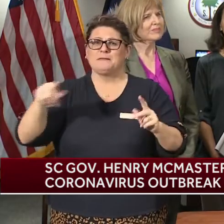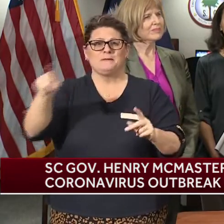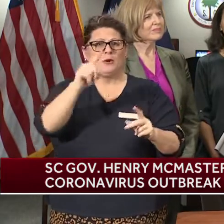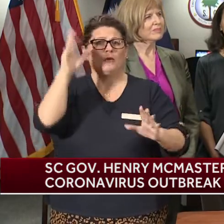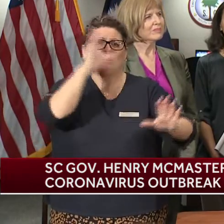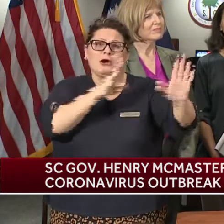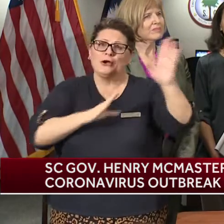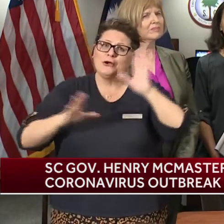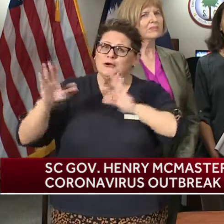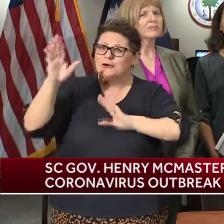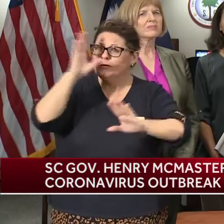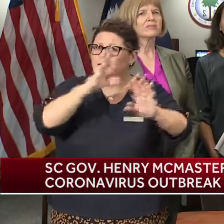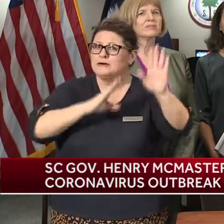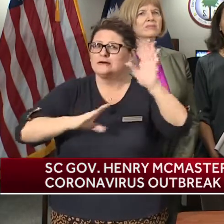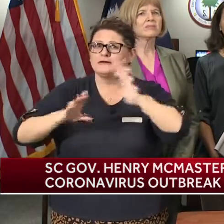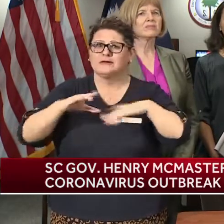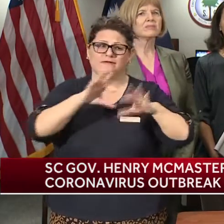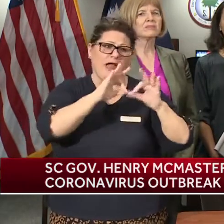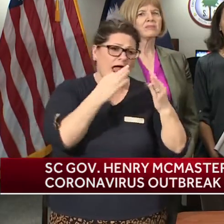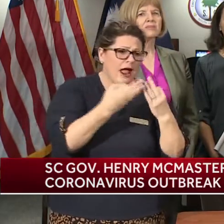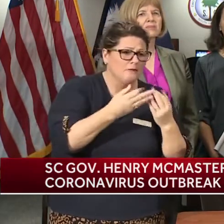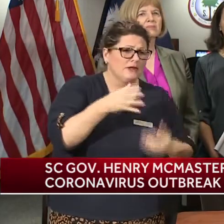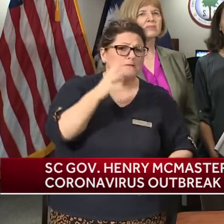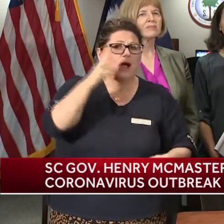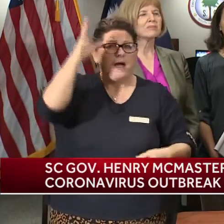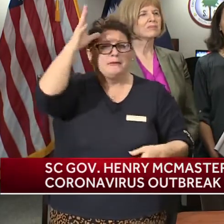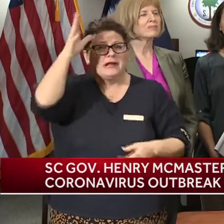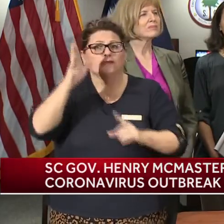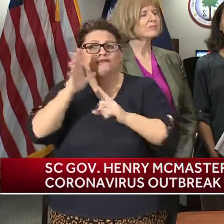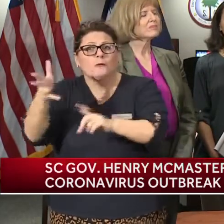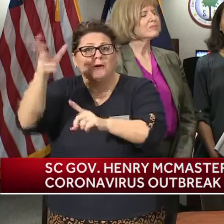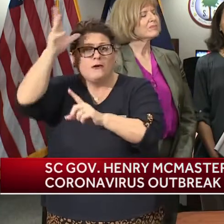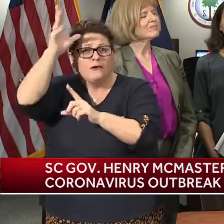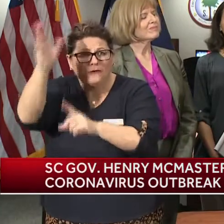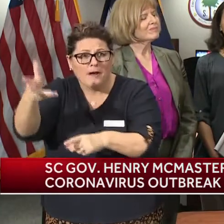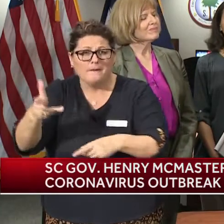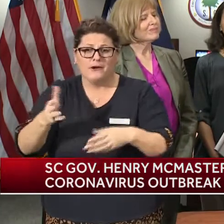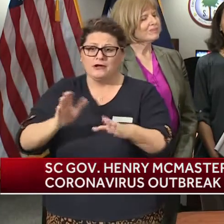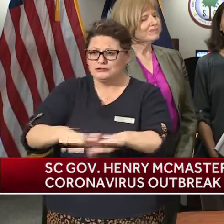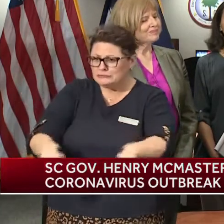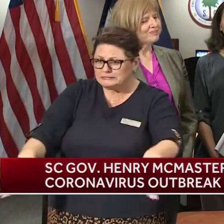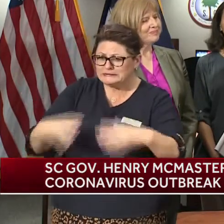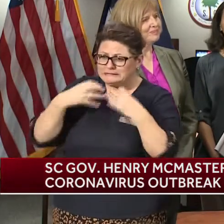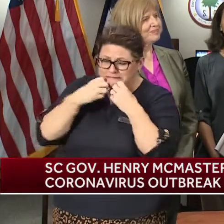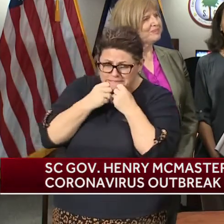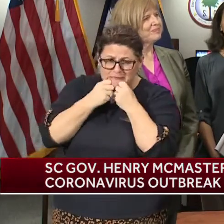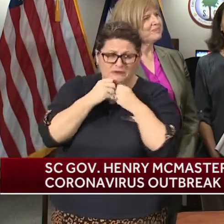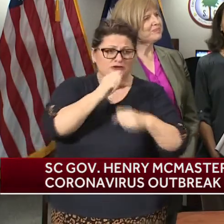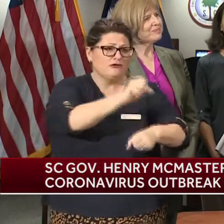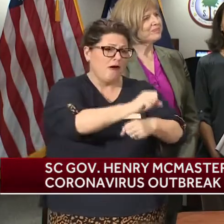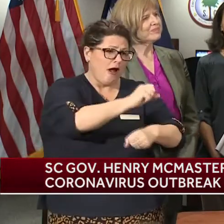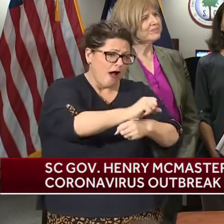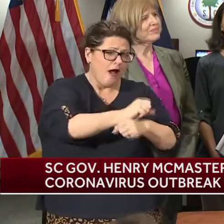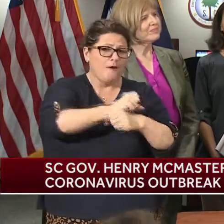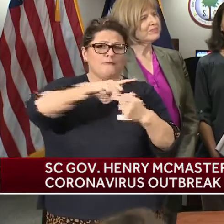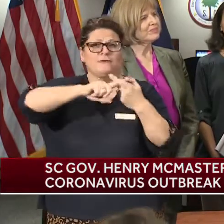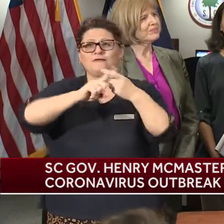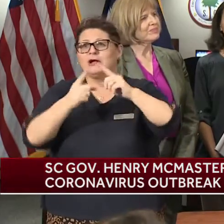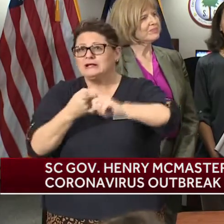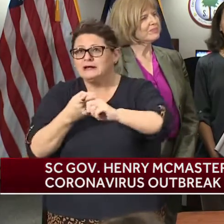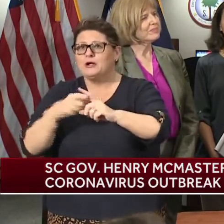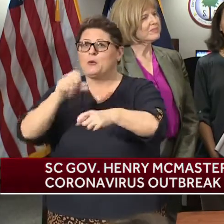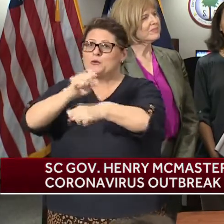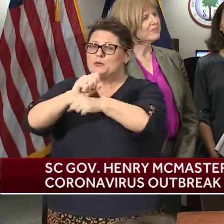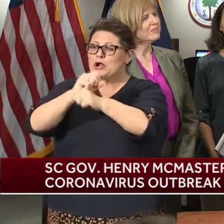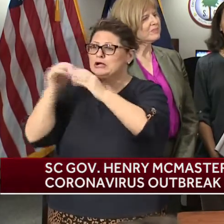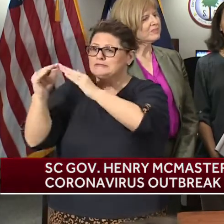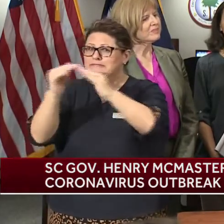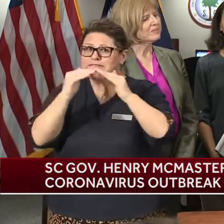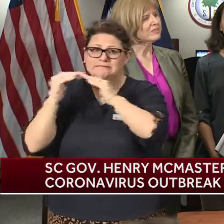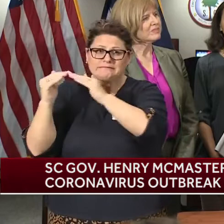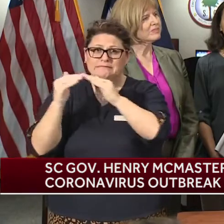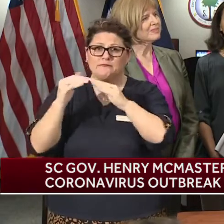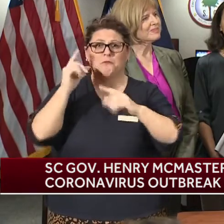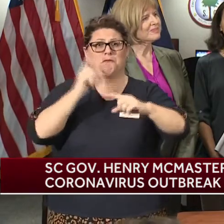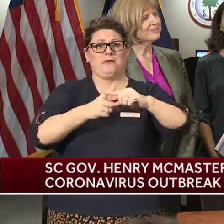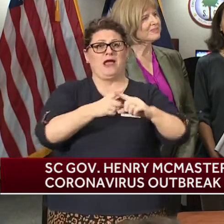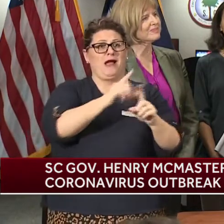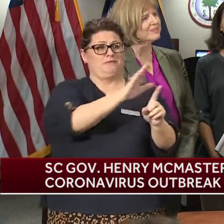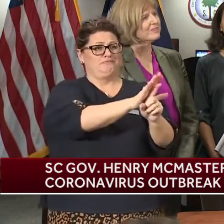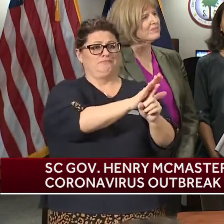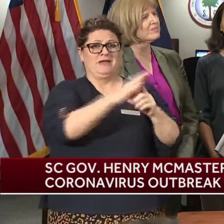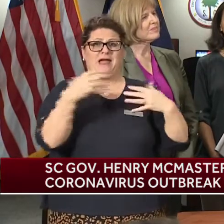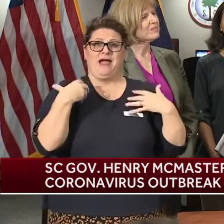MANY SOUTH CAROLINIANS ARE ANXIOUS AND WORRIED THE WORRIED ABOUT THE FAMILIES THE PARENTS THE GRANDPARENTS THE CHILDREN THE JOBS FRIEND AND CO-WORKERS AND THEY’RE WORRIED ABOUT THEIR